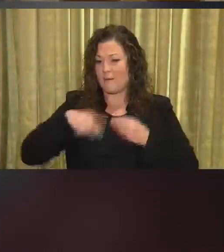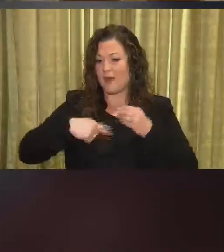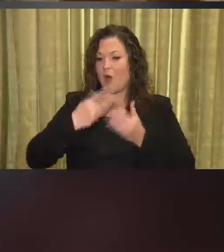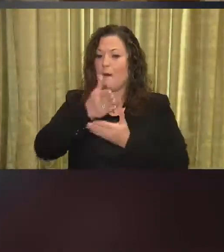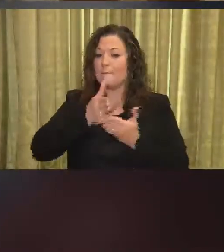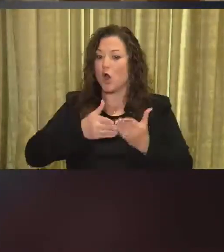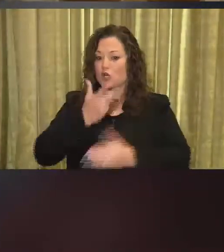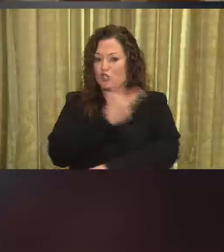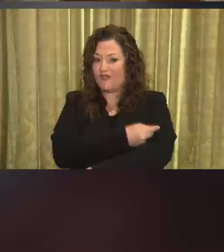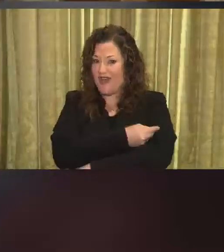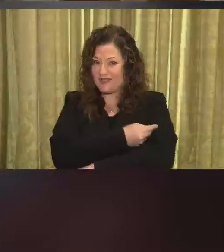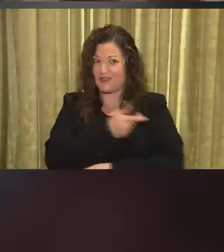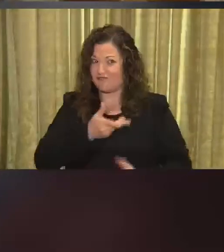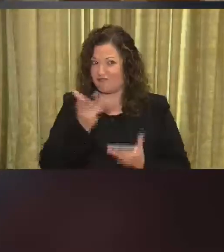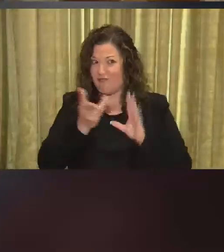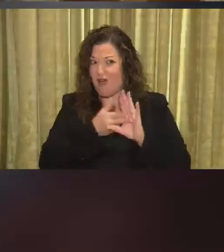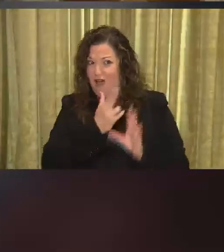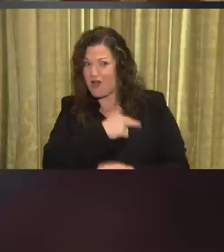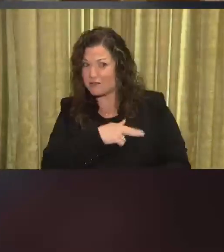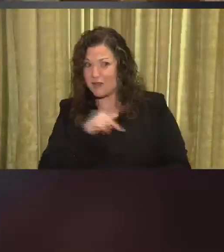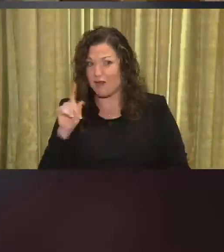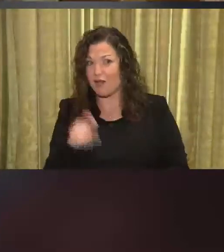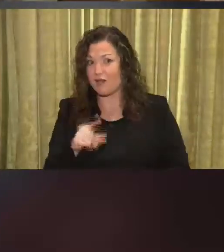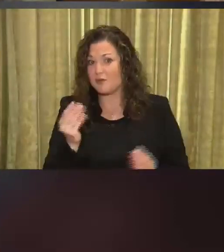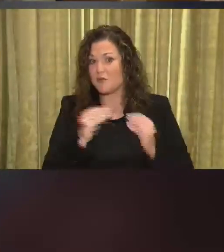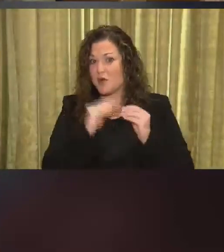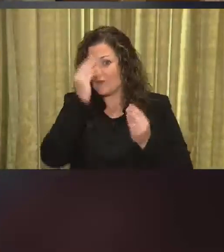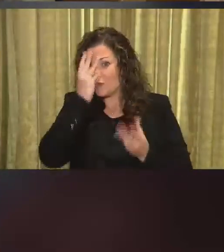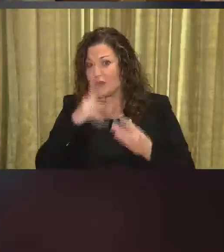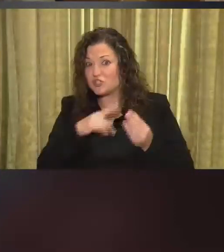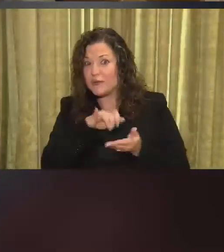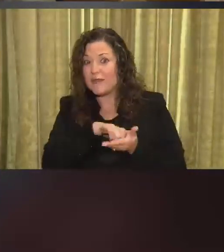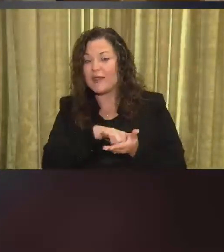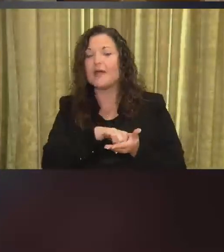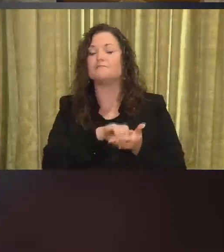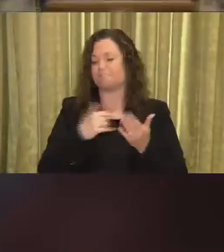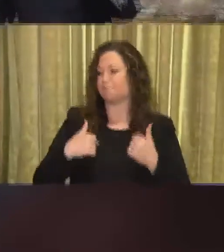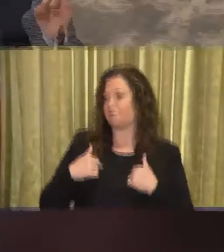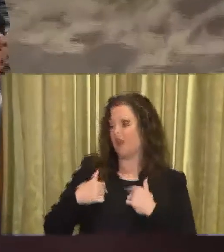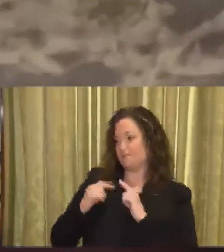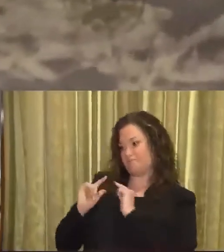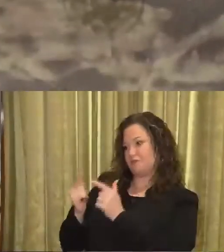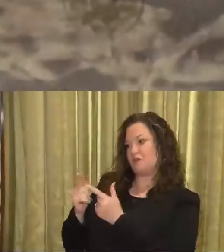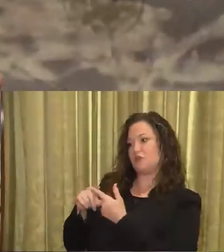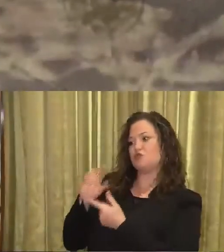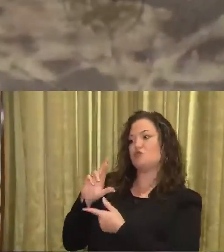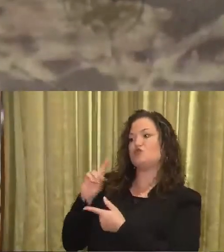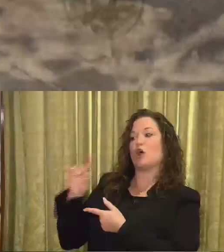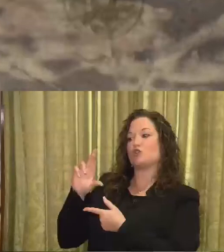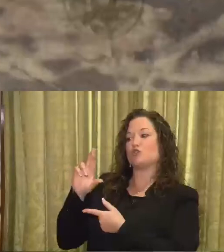as well? Could you give a little more information on that? Please? Doctor Romero answered the answer is we're seeing the same numbers.